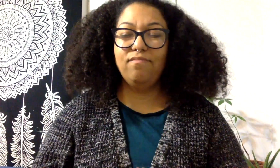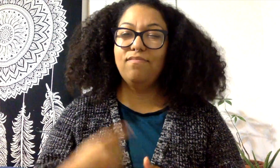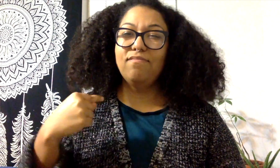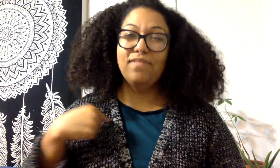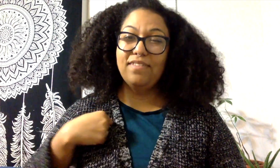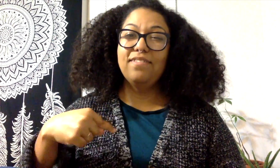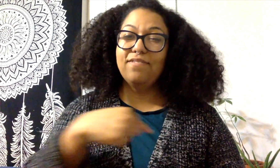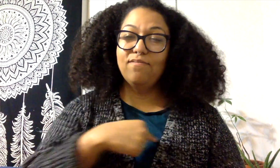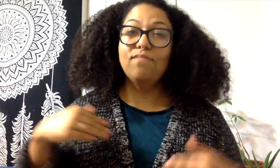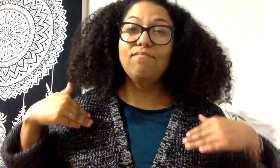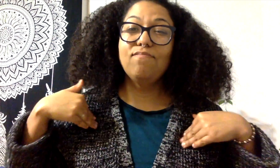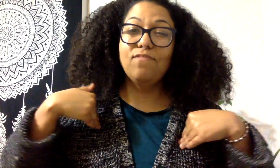We tired.